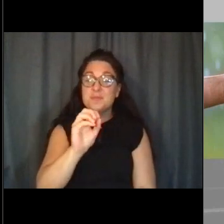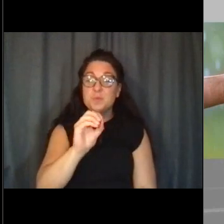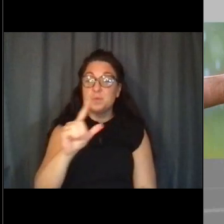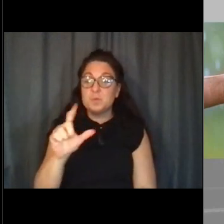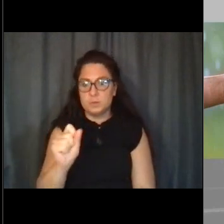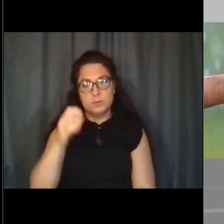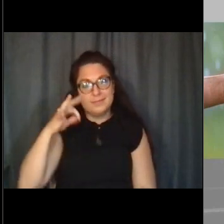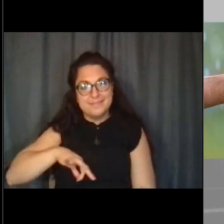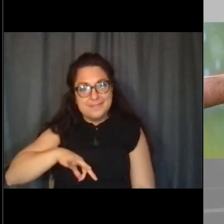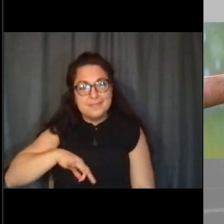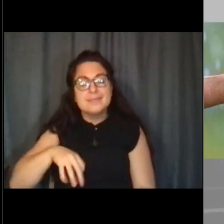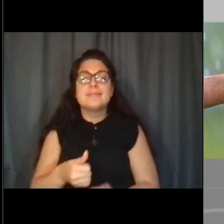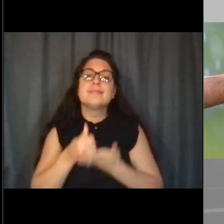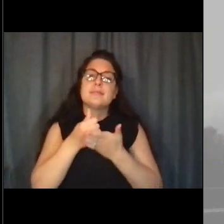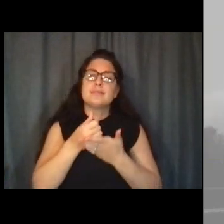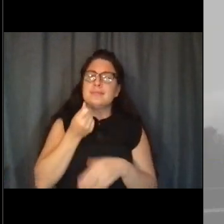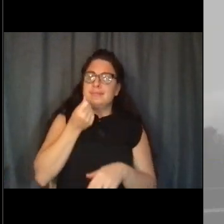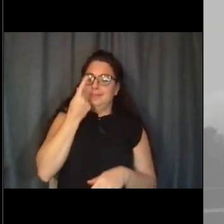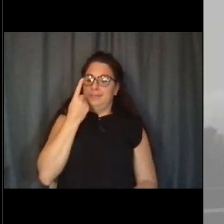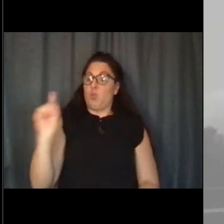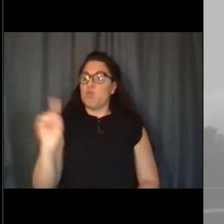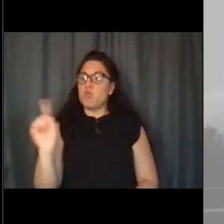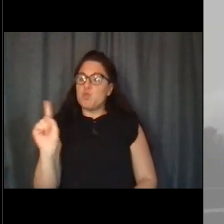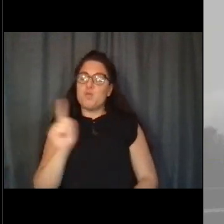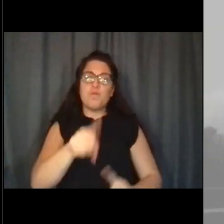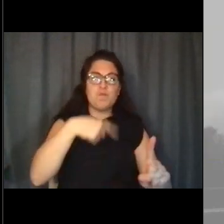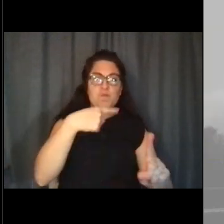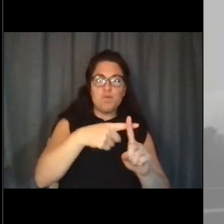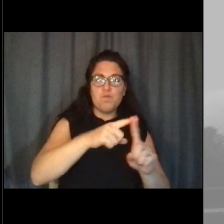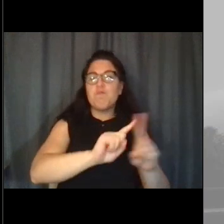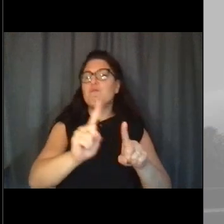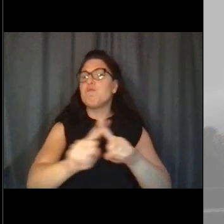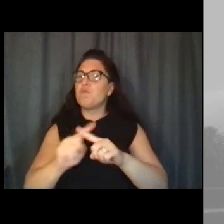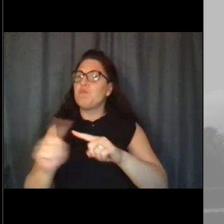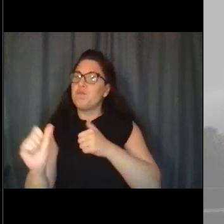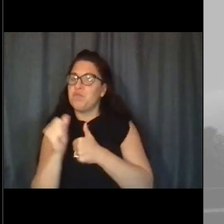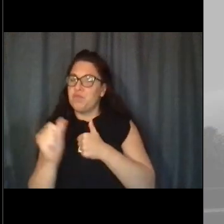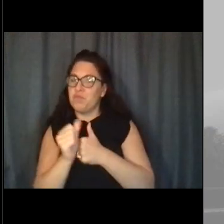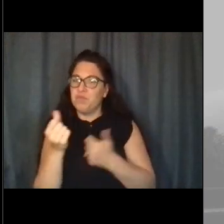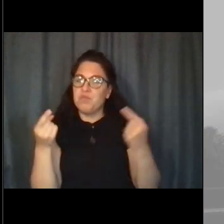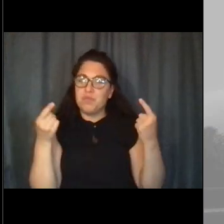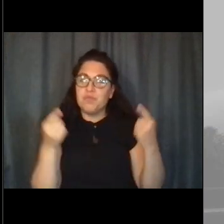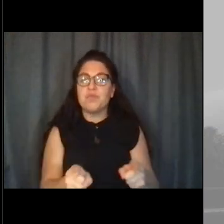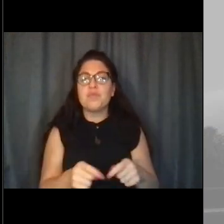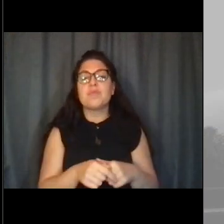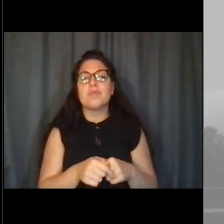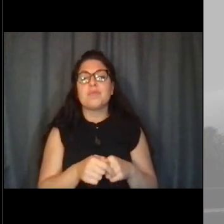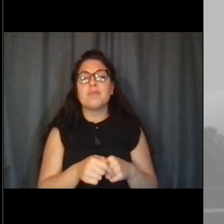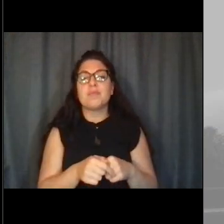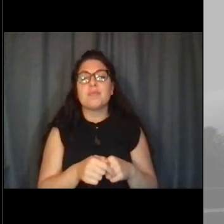where and when these hazards are going to occur. Now, we did talk about driving a lot of equipment into hurricanes.